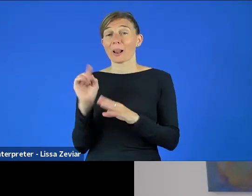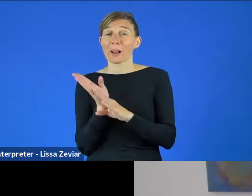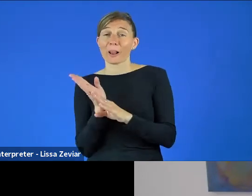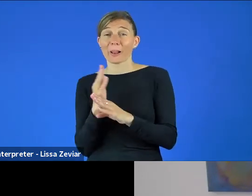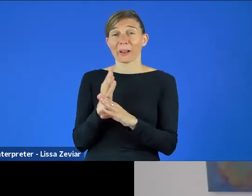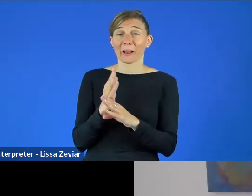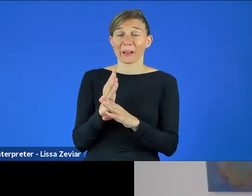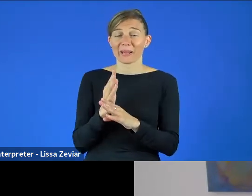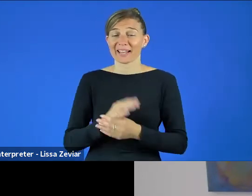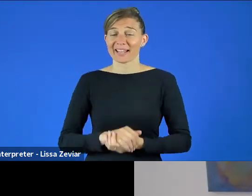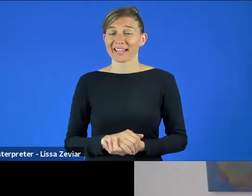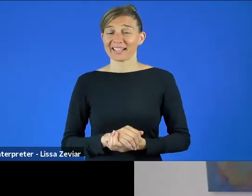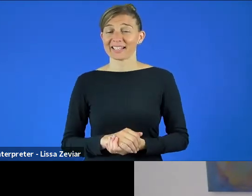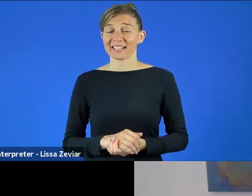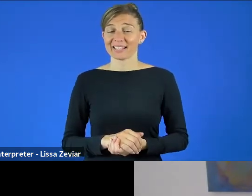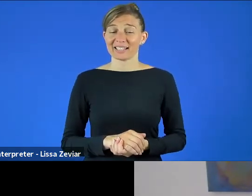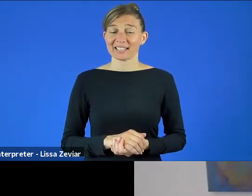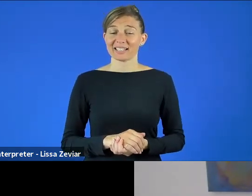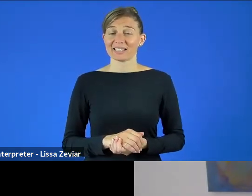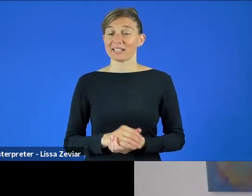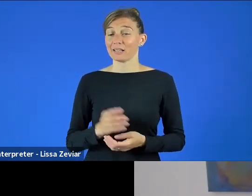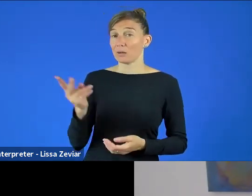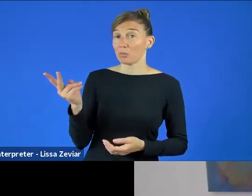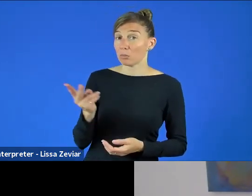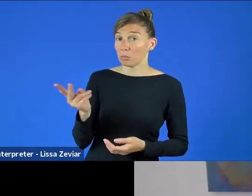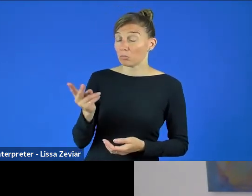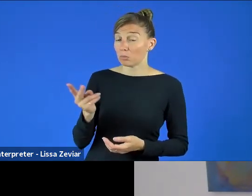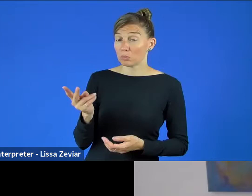If any of you, Chiara or Malin don't want to add anything,